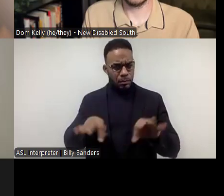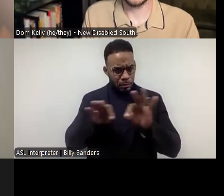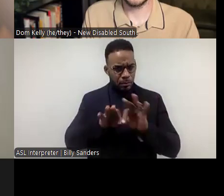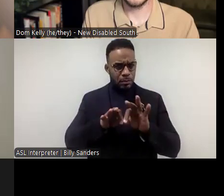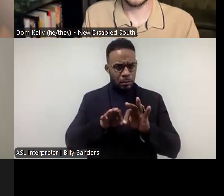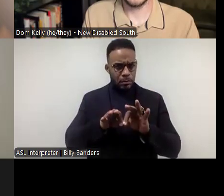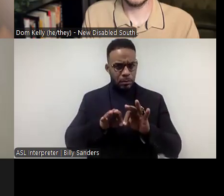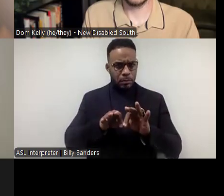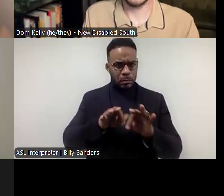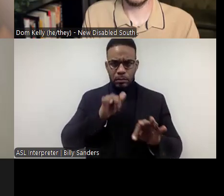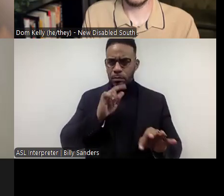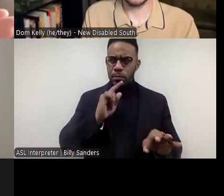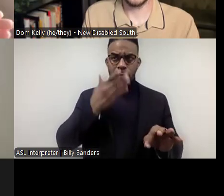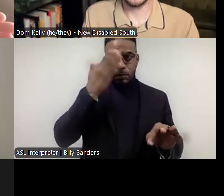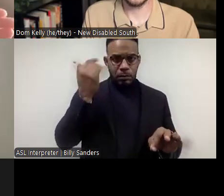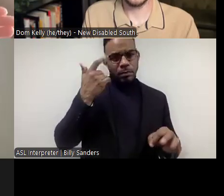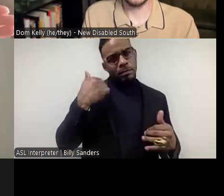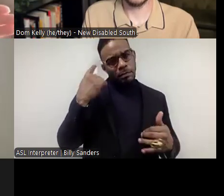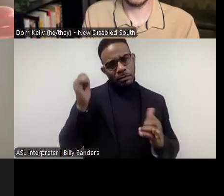kinds of organizing, it's really important to think